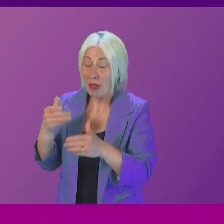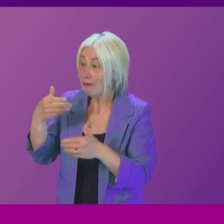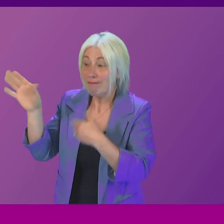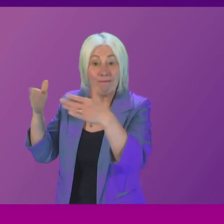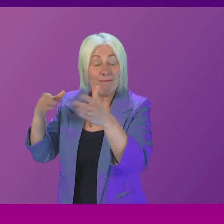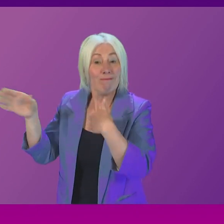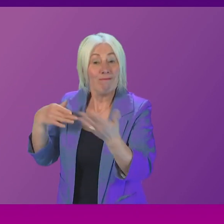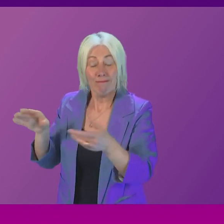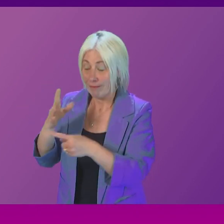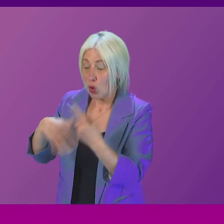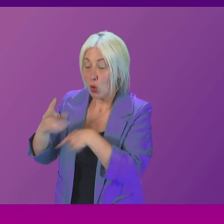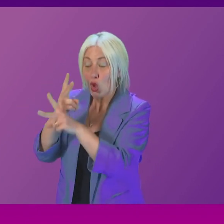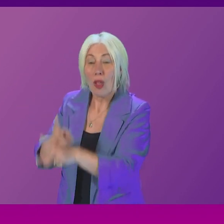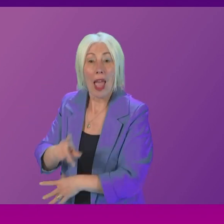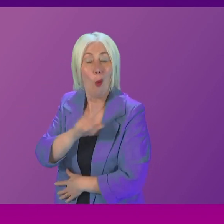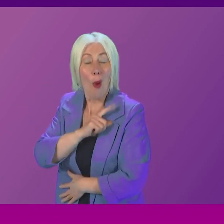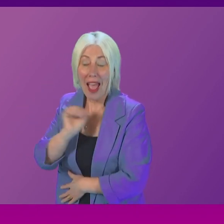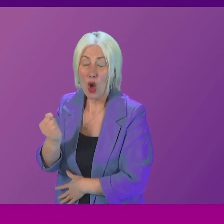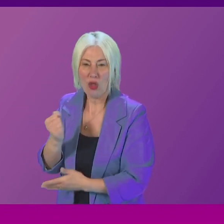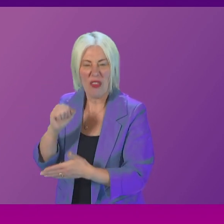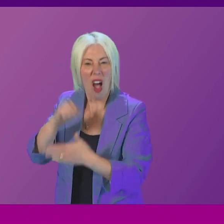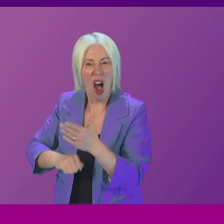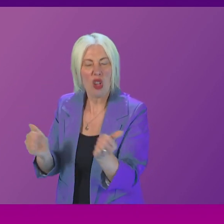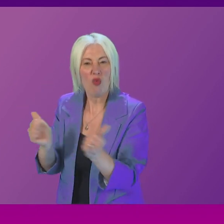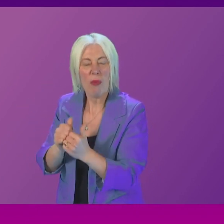care because of the hard Brexit that has been imposed on Scotland.